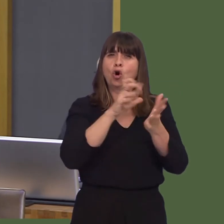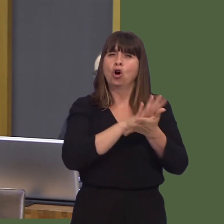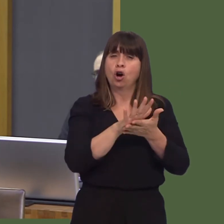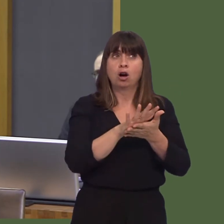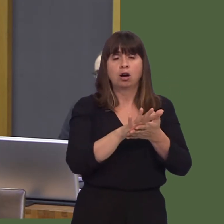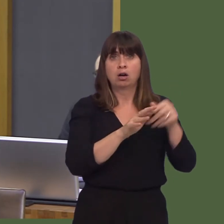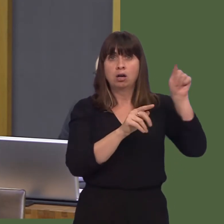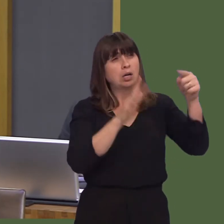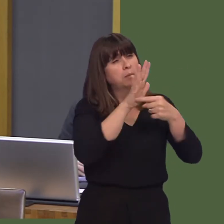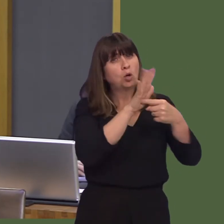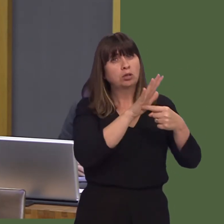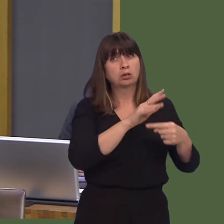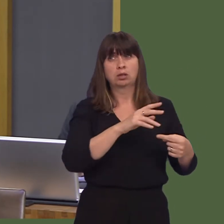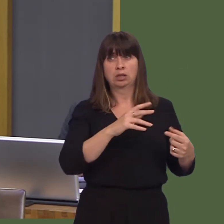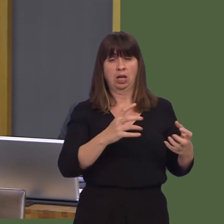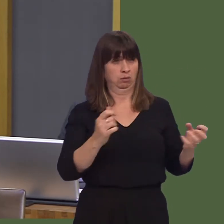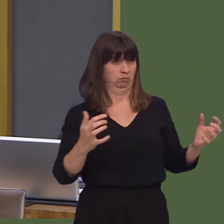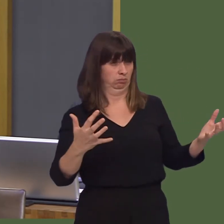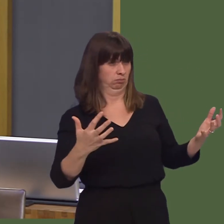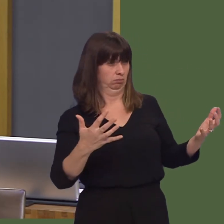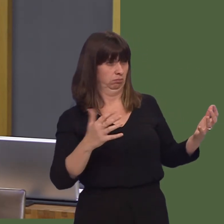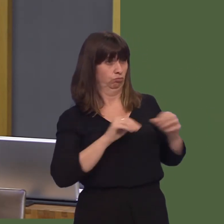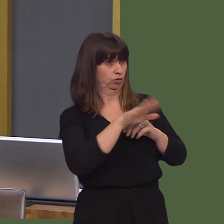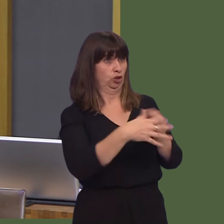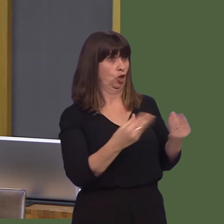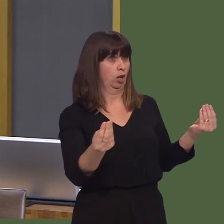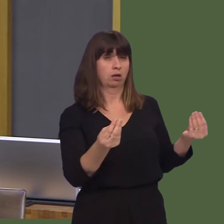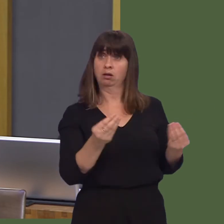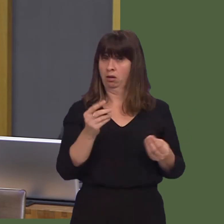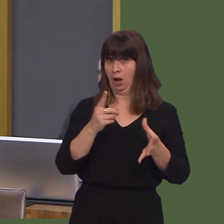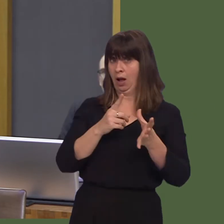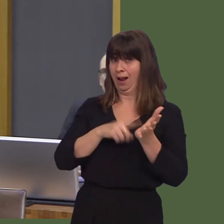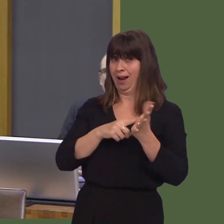Now, I will remind the Government that you named Llangefni as one of 12 stations last